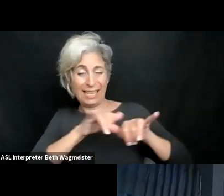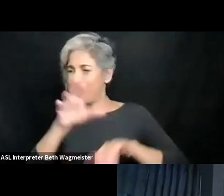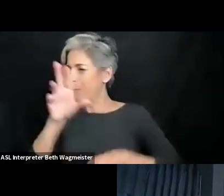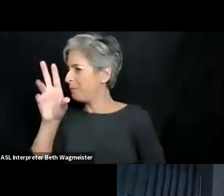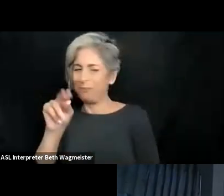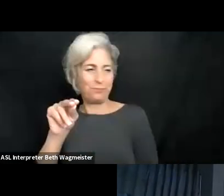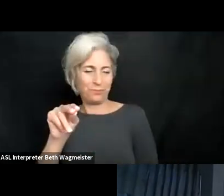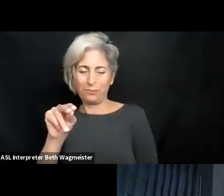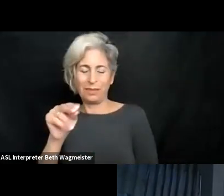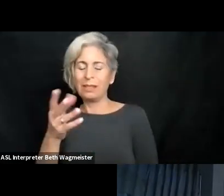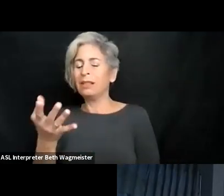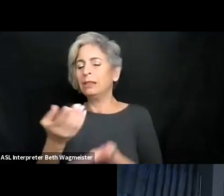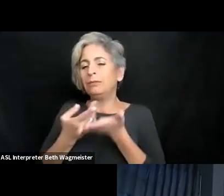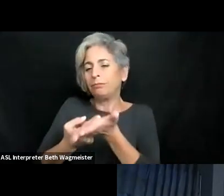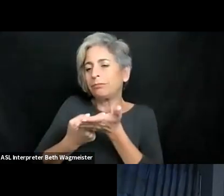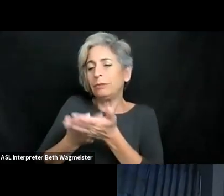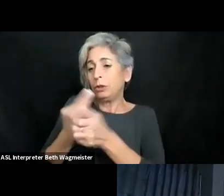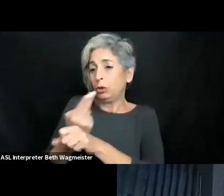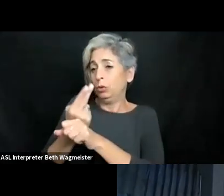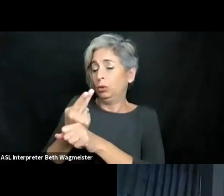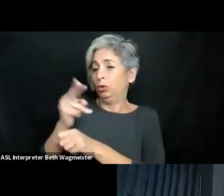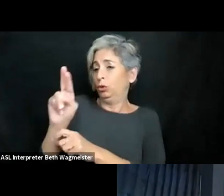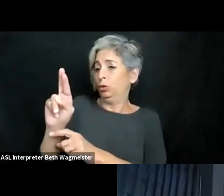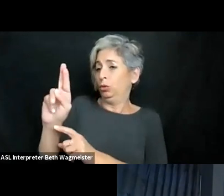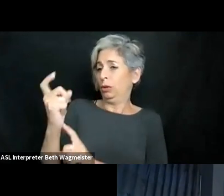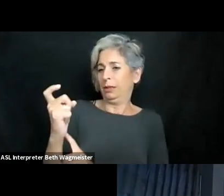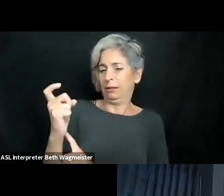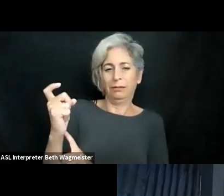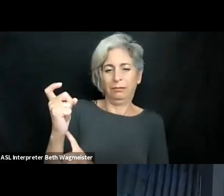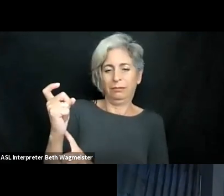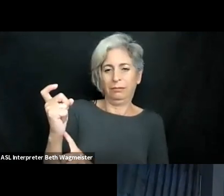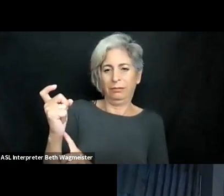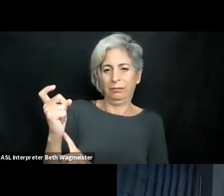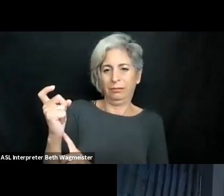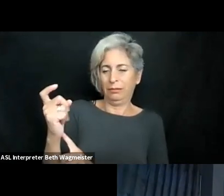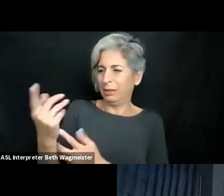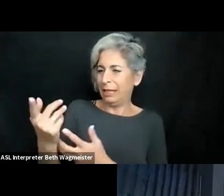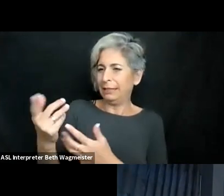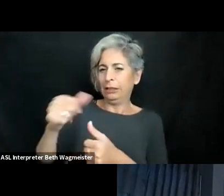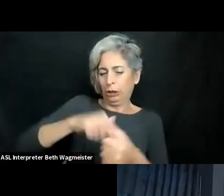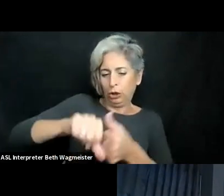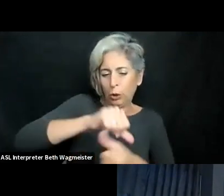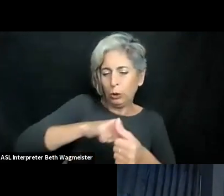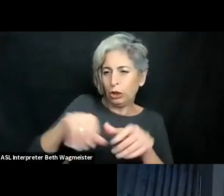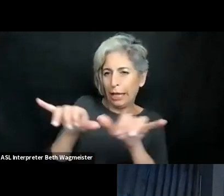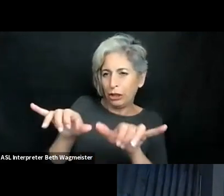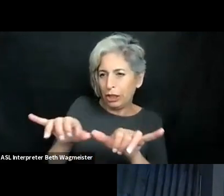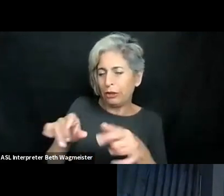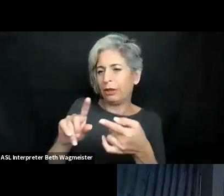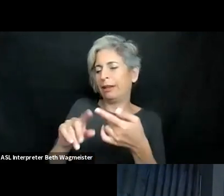don't find that in any other area of computer science in the same way. So if you just talk about user